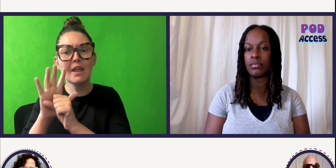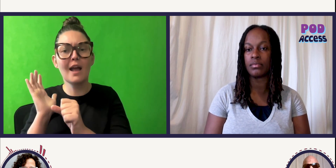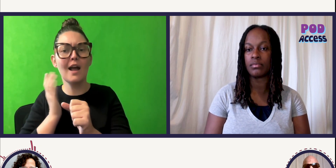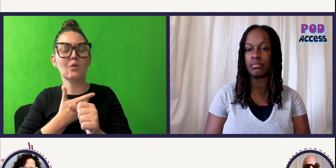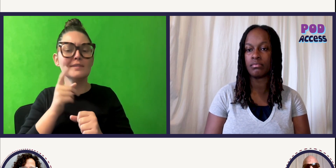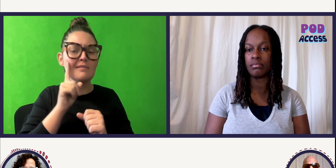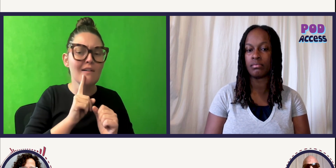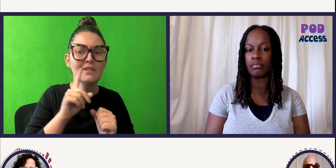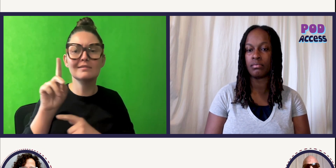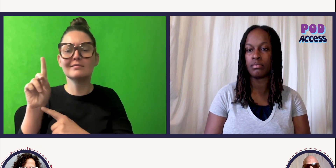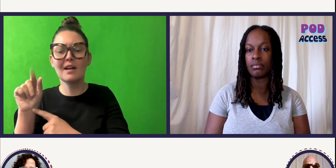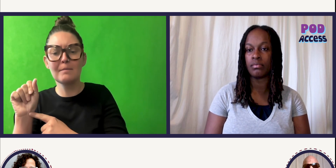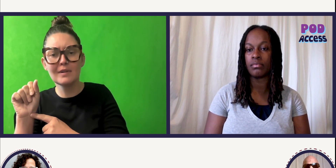Literally and metaphorically.